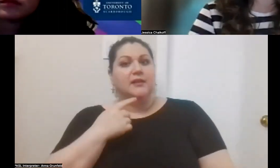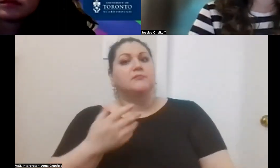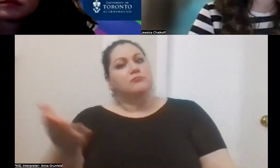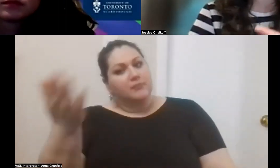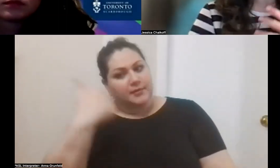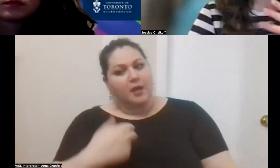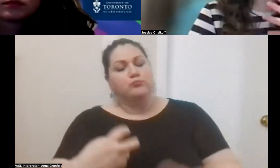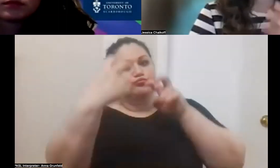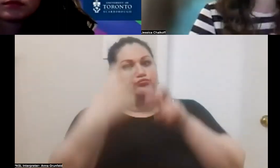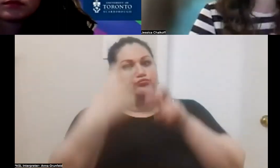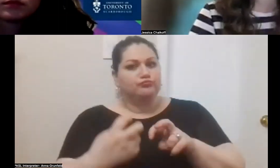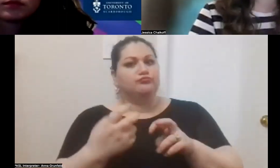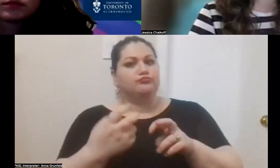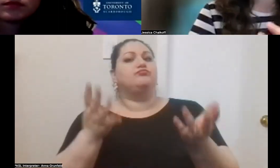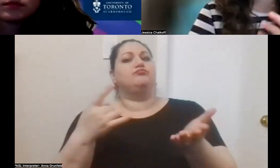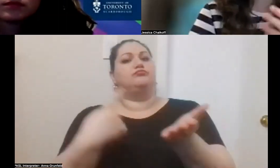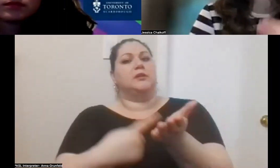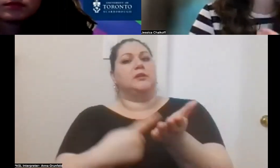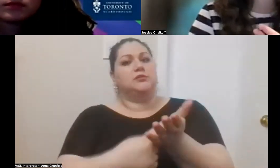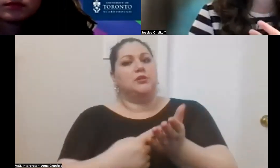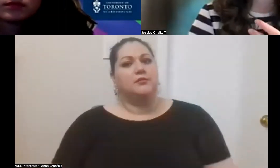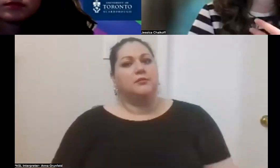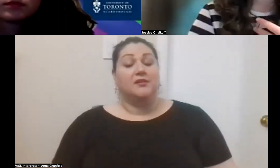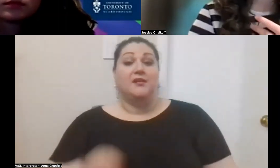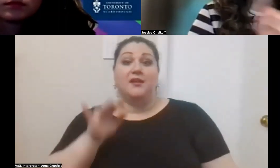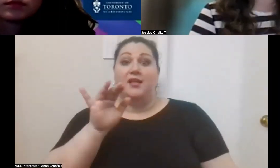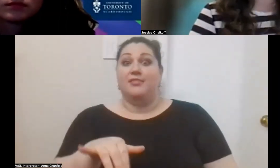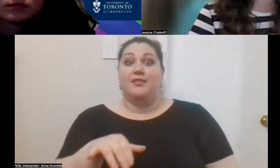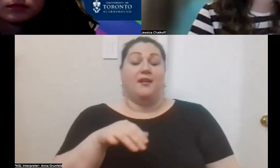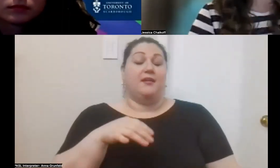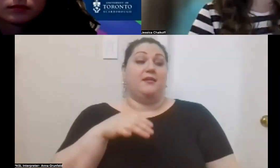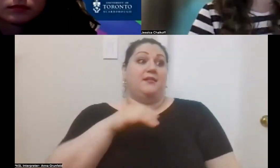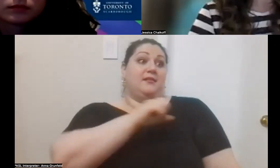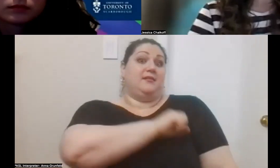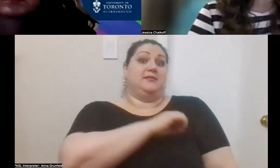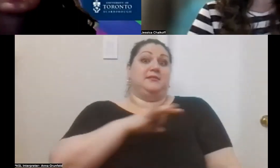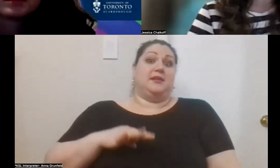collaborators, friends, and eventually became her TA.